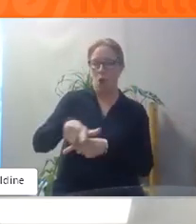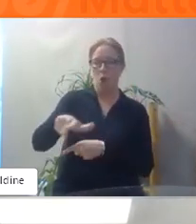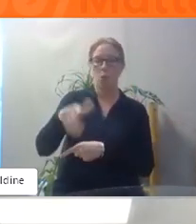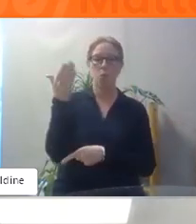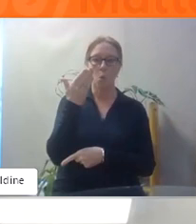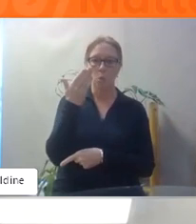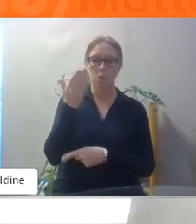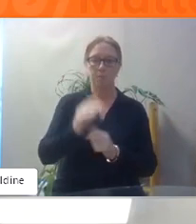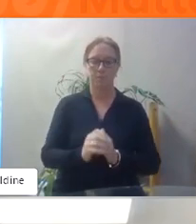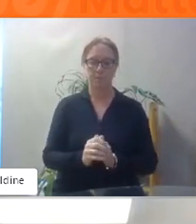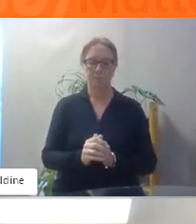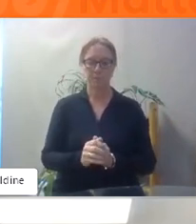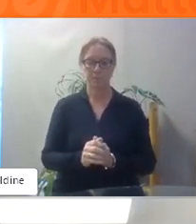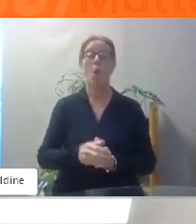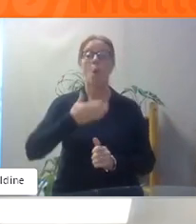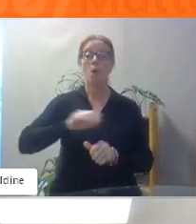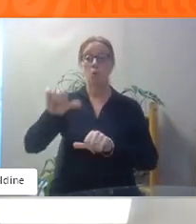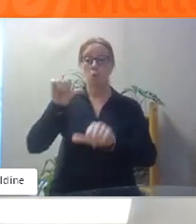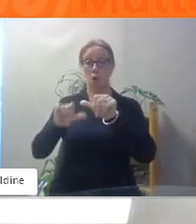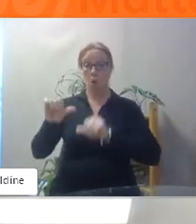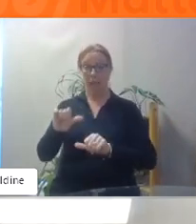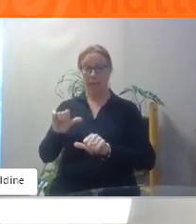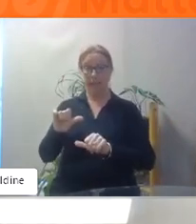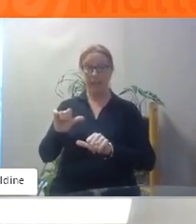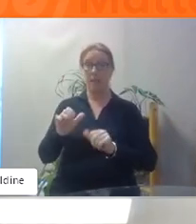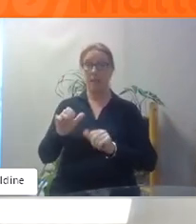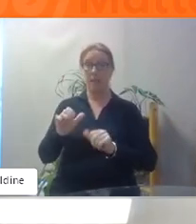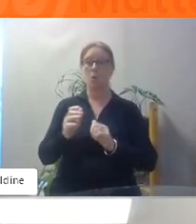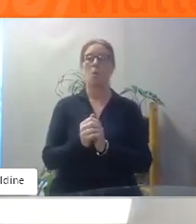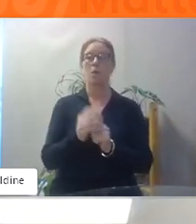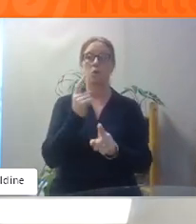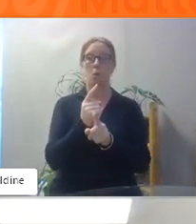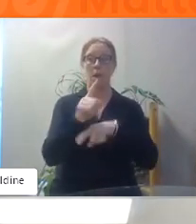And I just want to go back to even when we talk about policies and